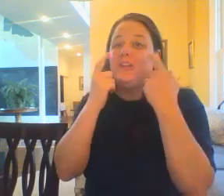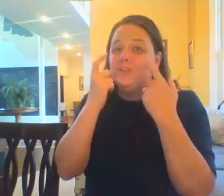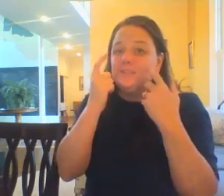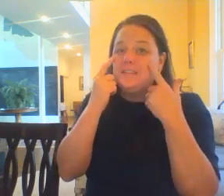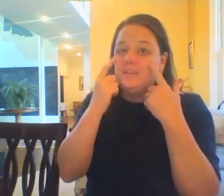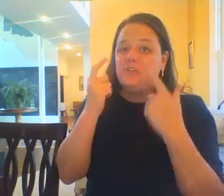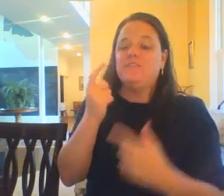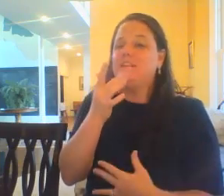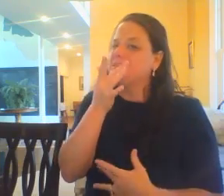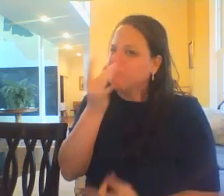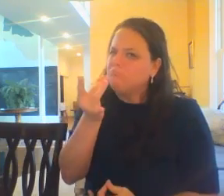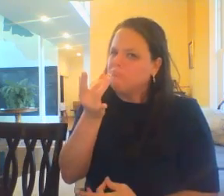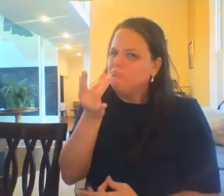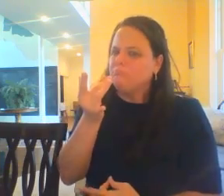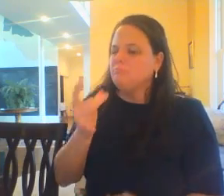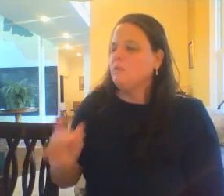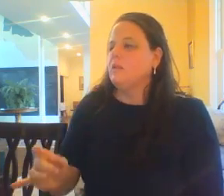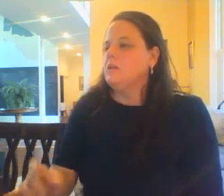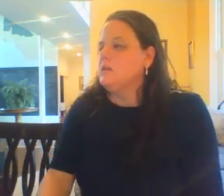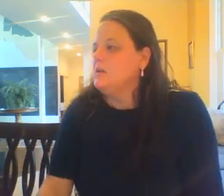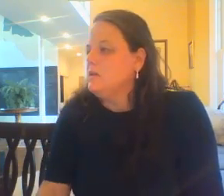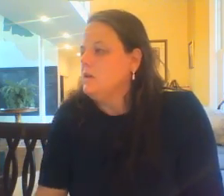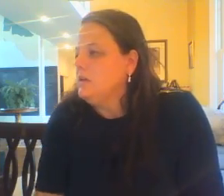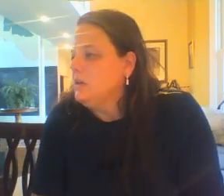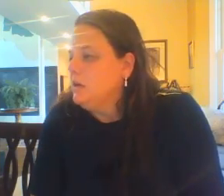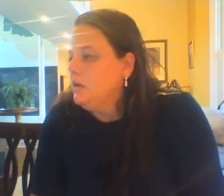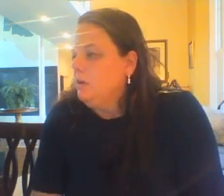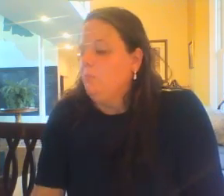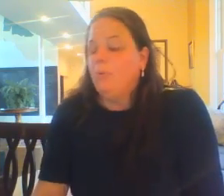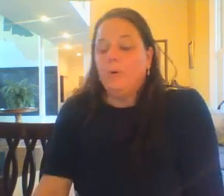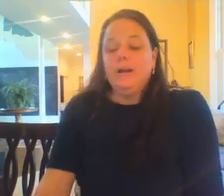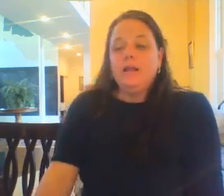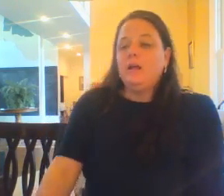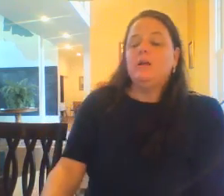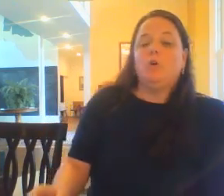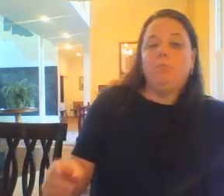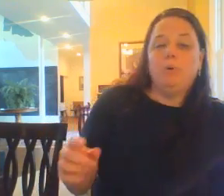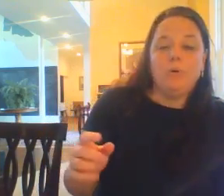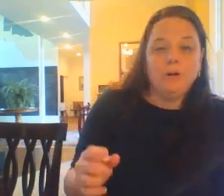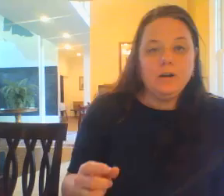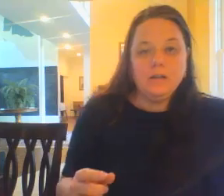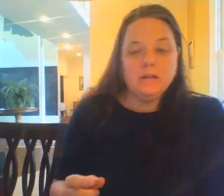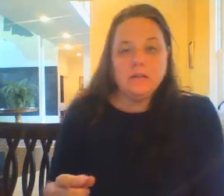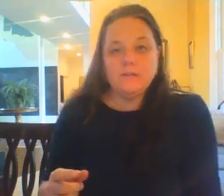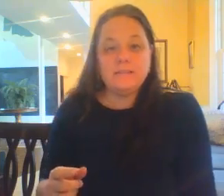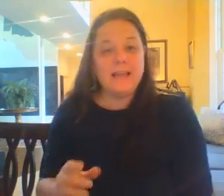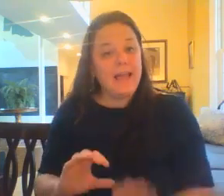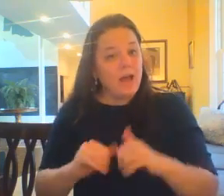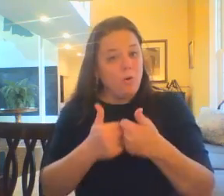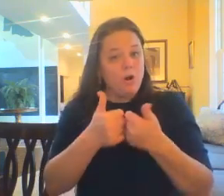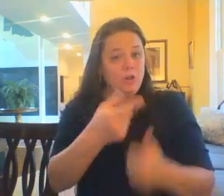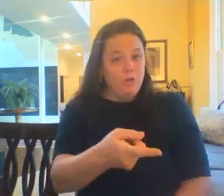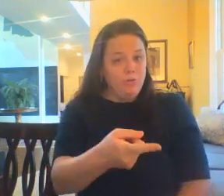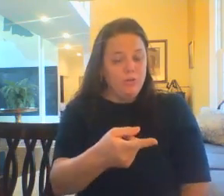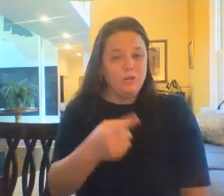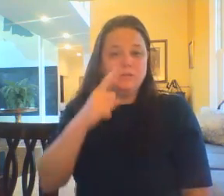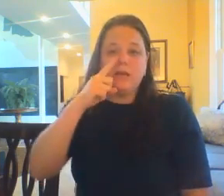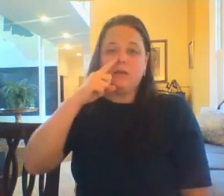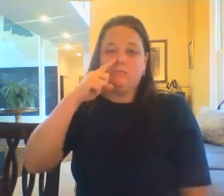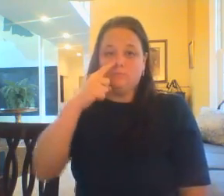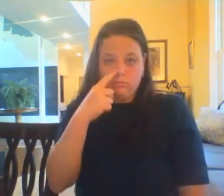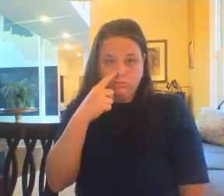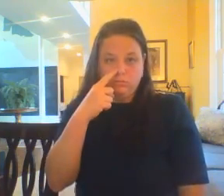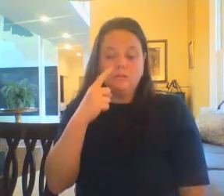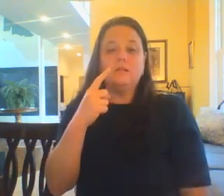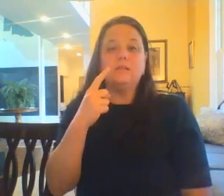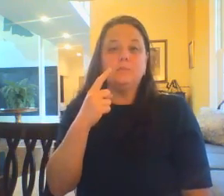interested on your face boring or bored